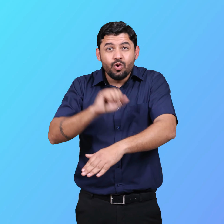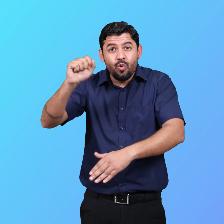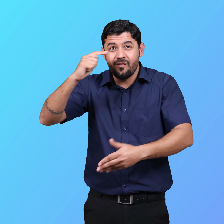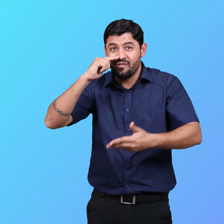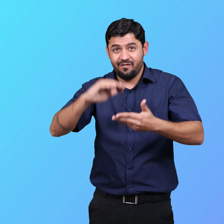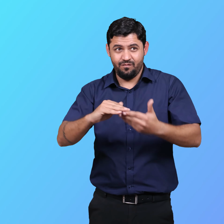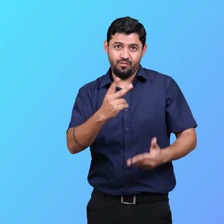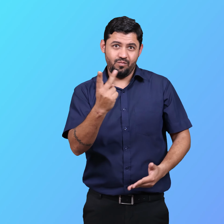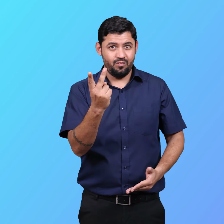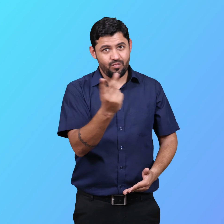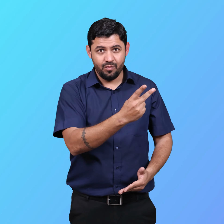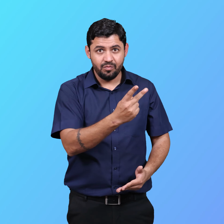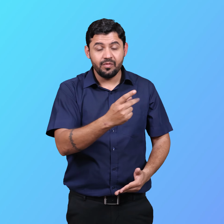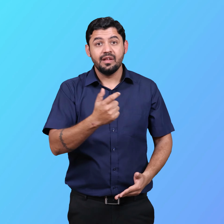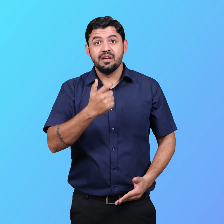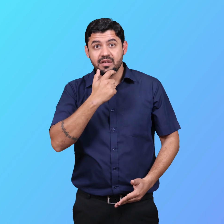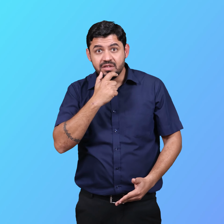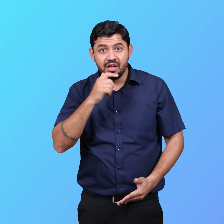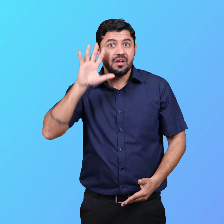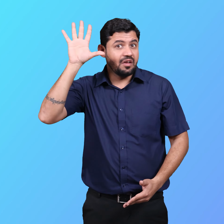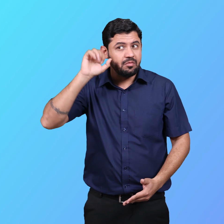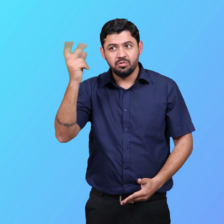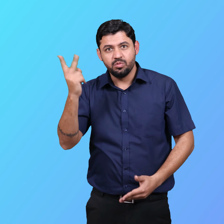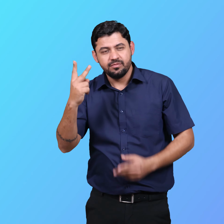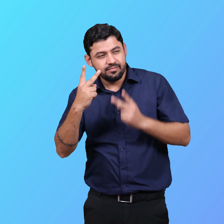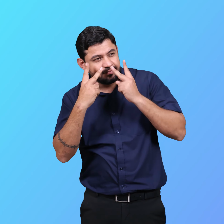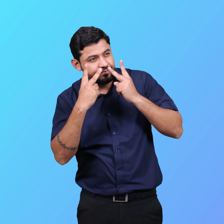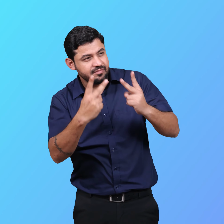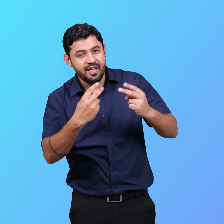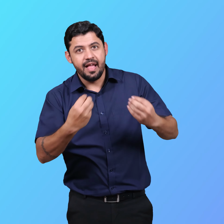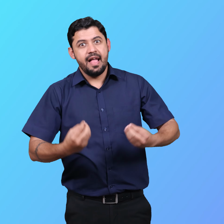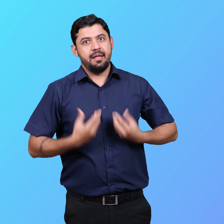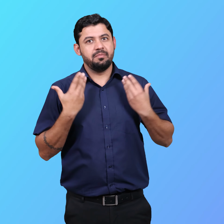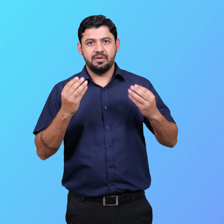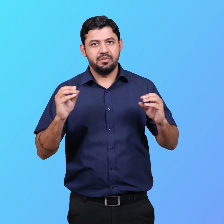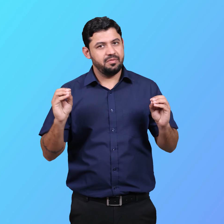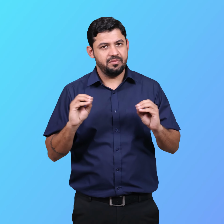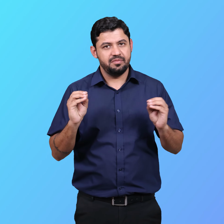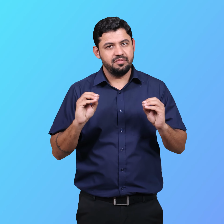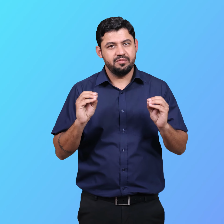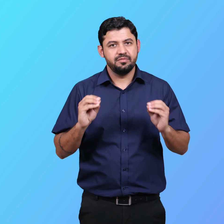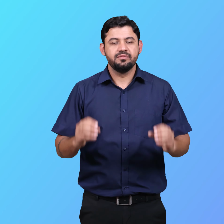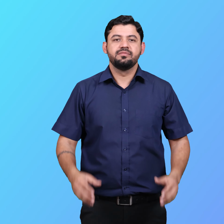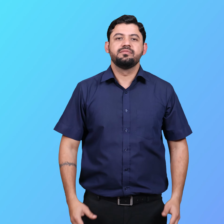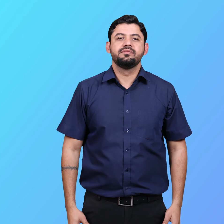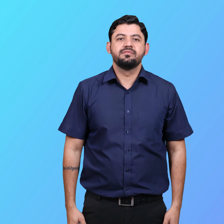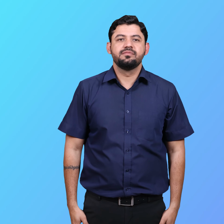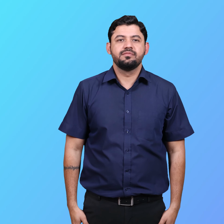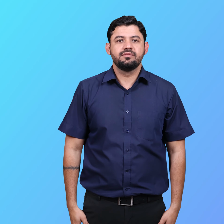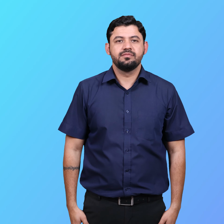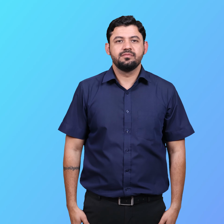These wives of Esau made life miserable for Isaac and Rebekah.